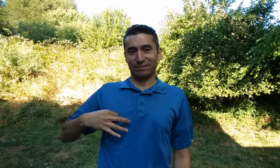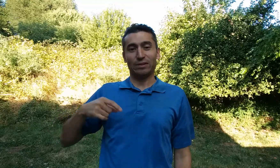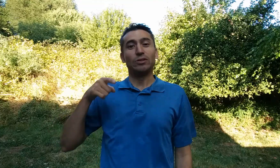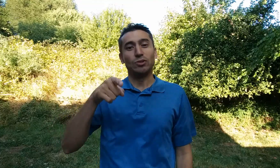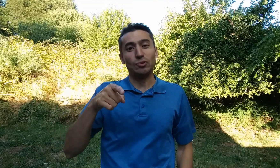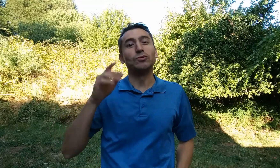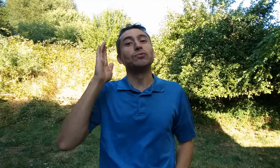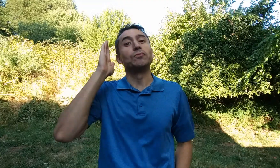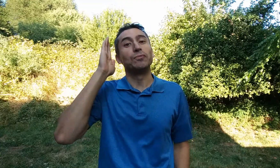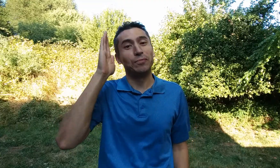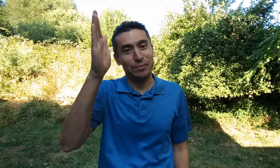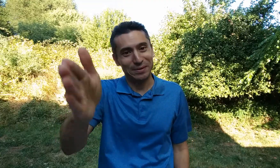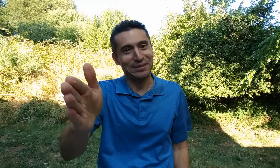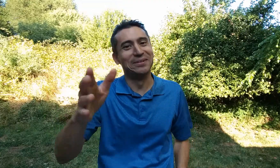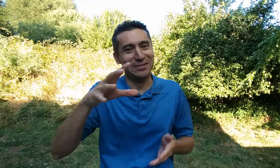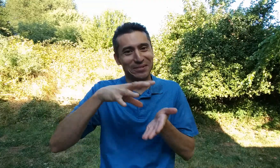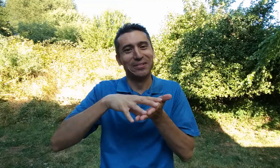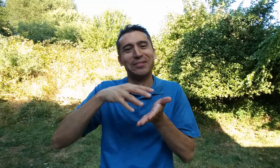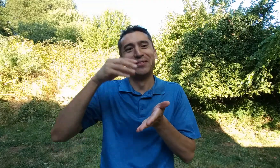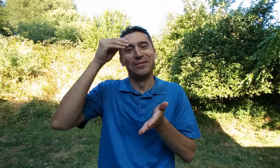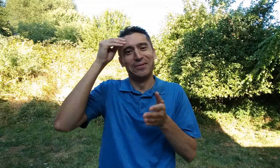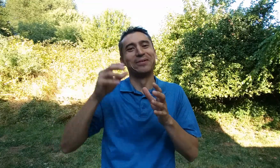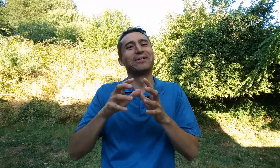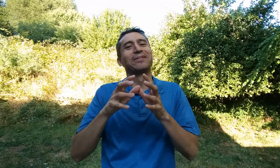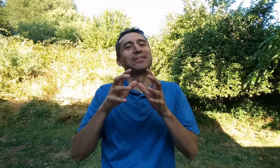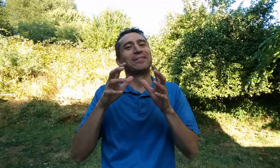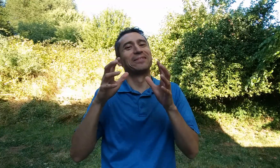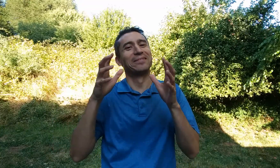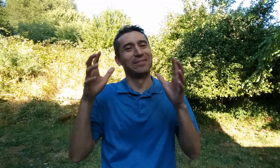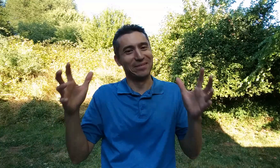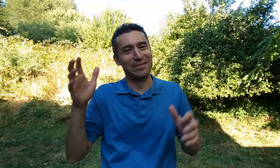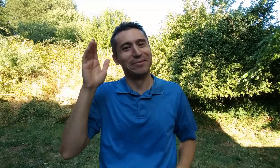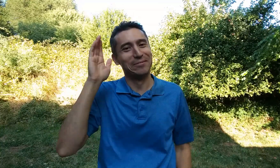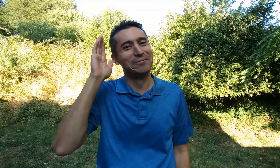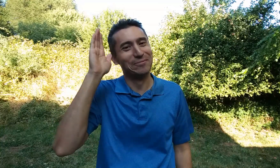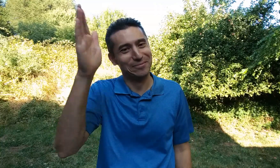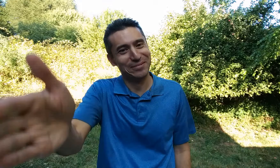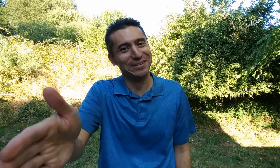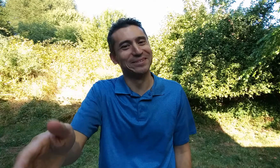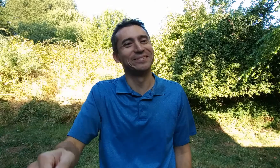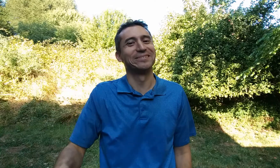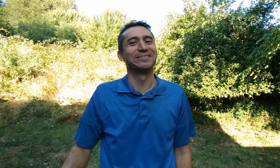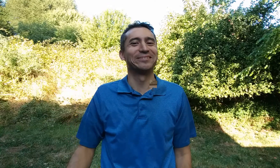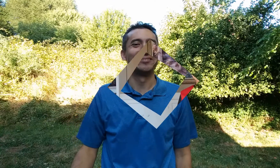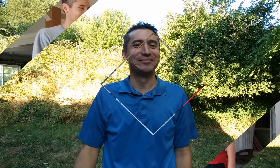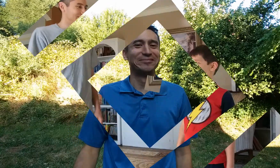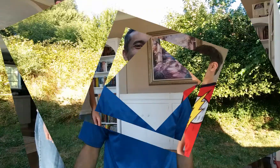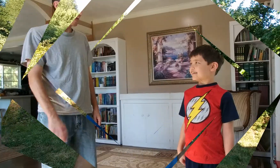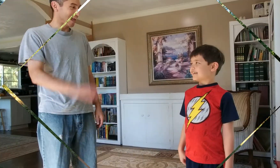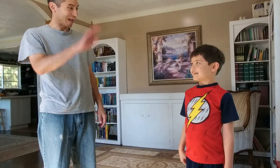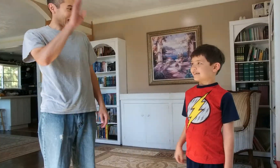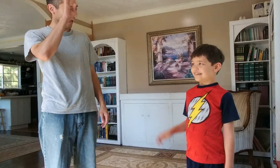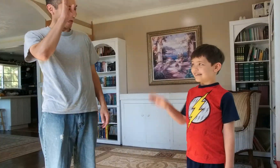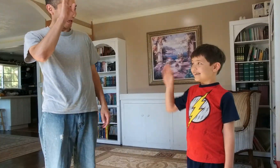You WILL learn a lot! [Captions in ASL gloss] HELLO!